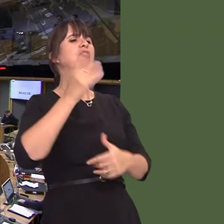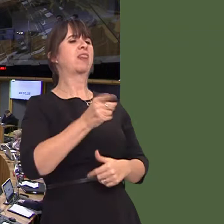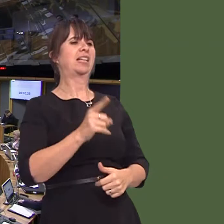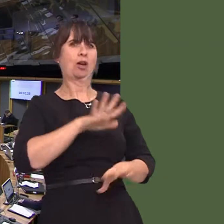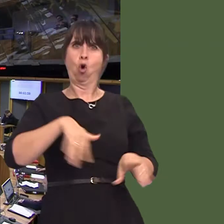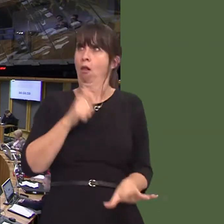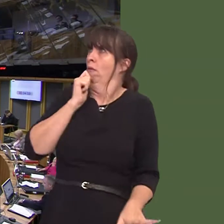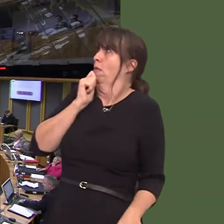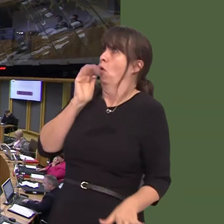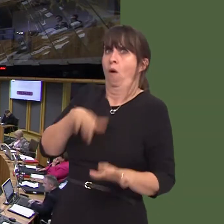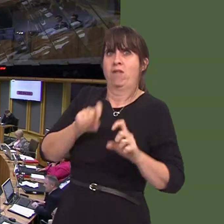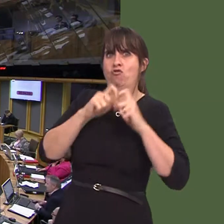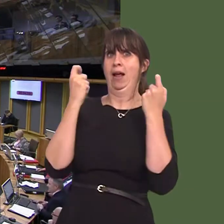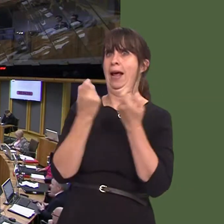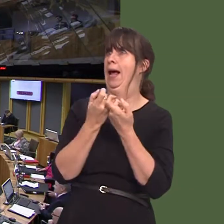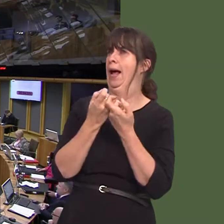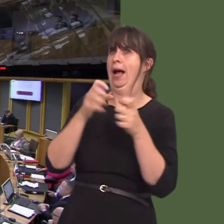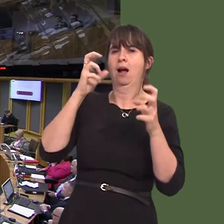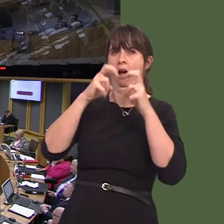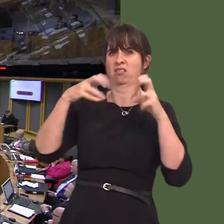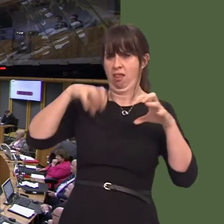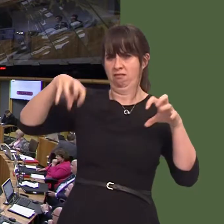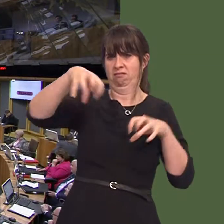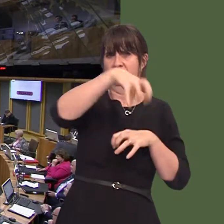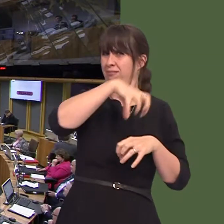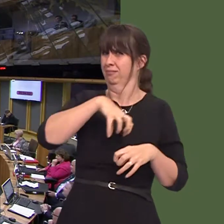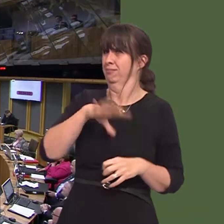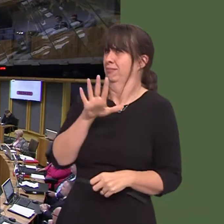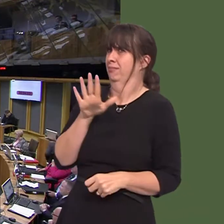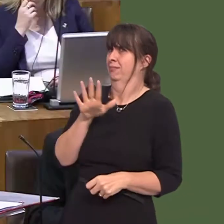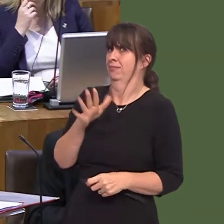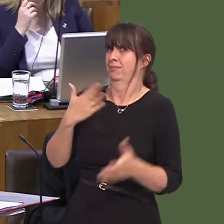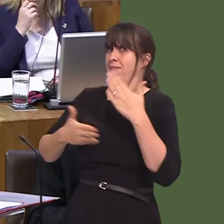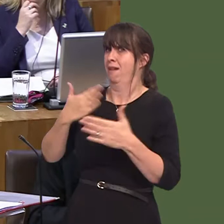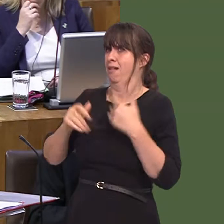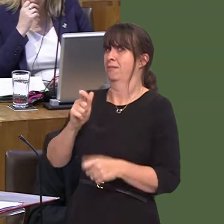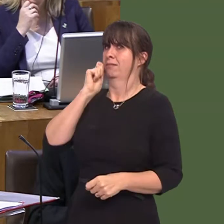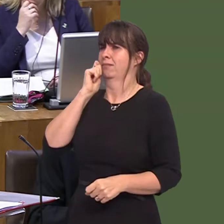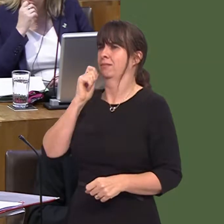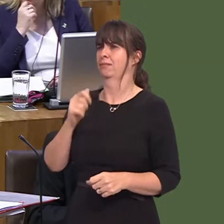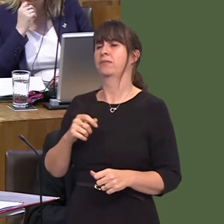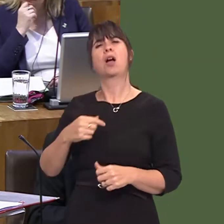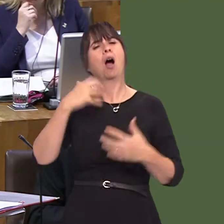Carwyn Jones: We always interpret heritage from the perspective of what is good for us